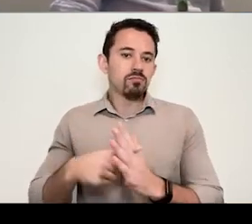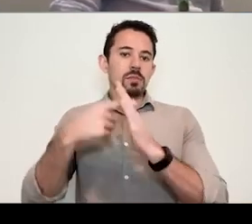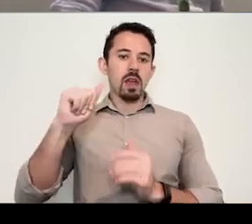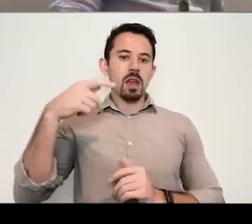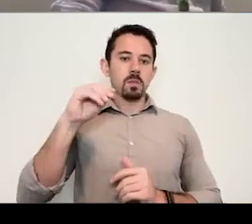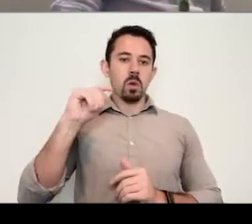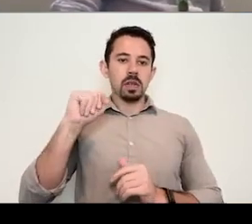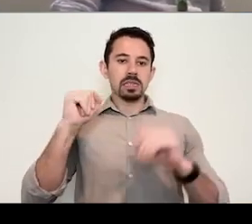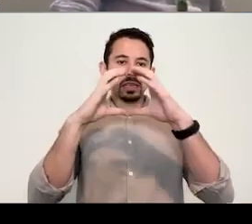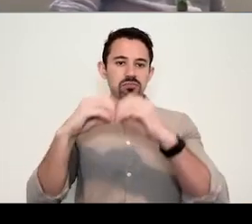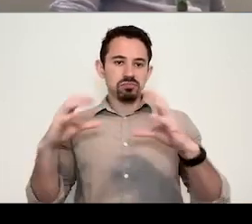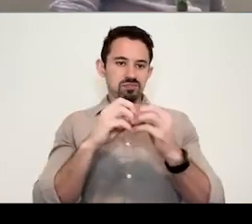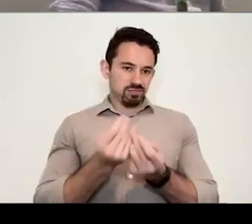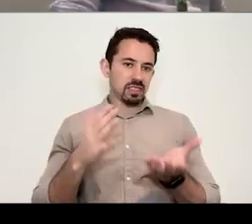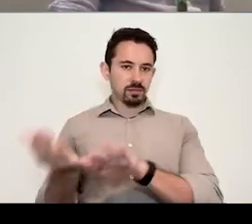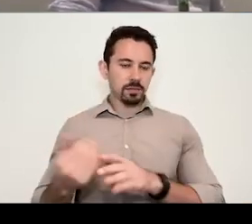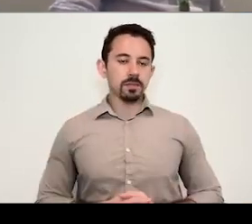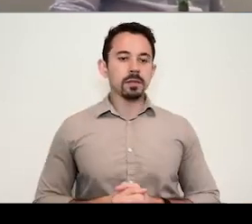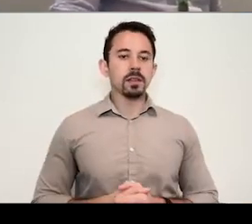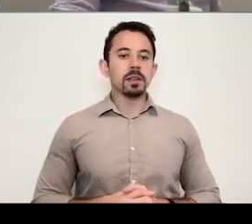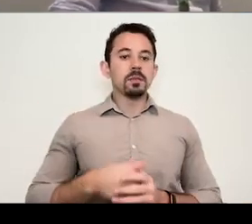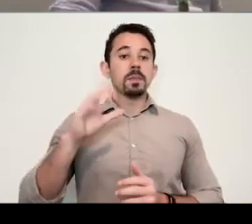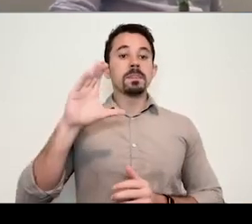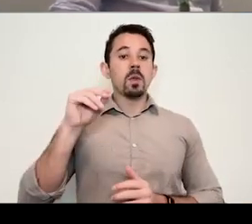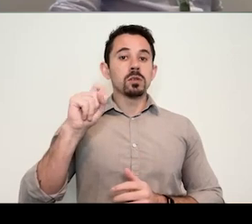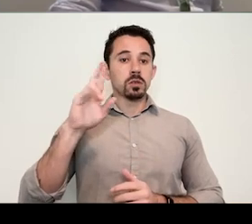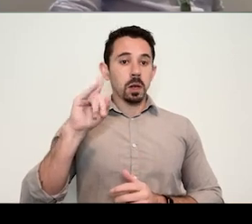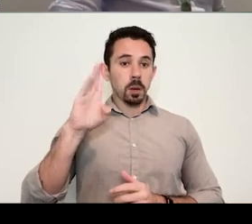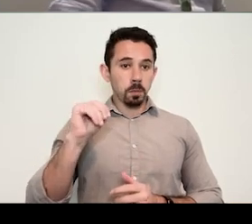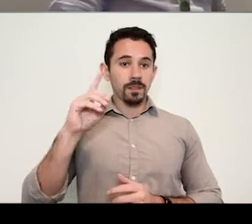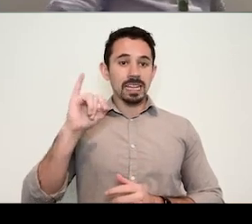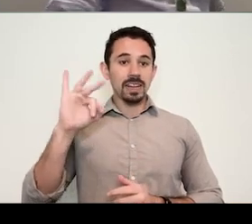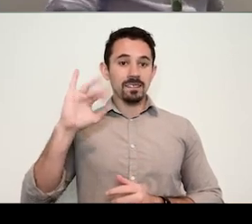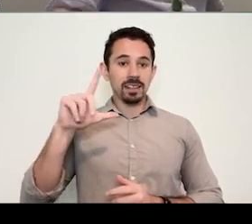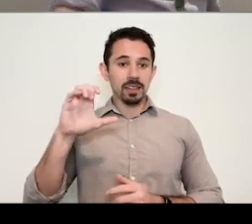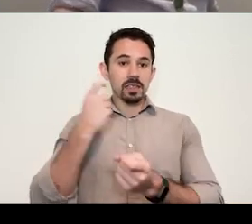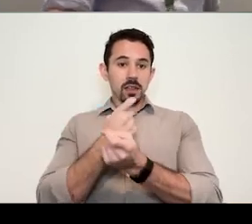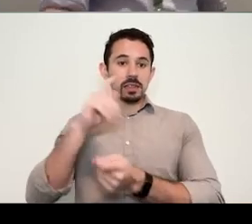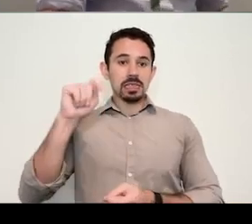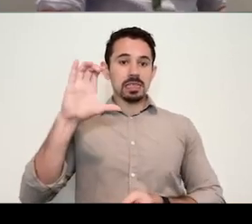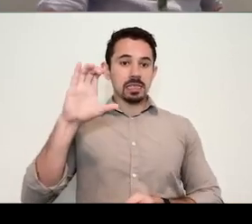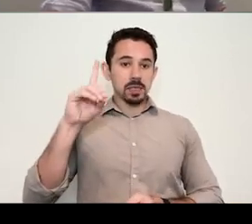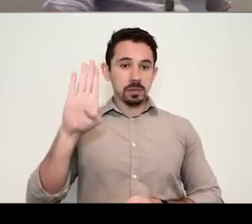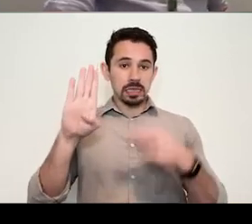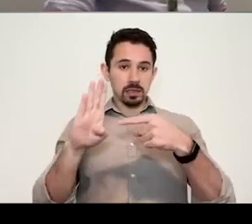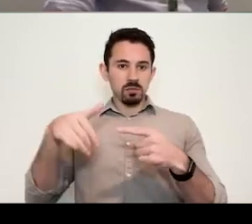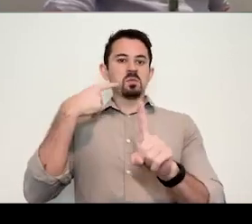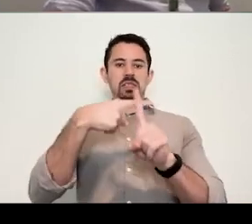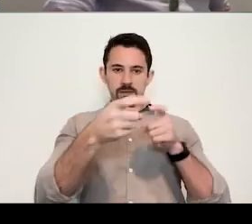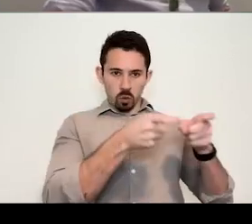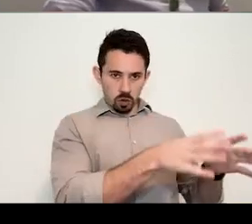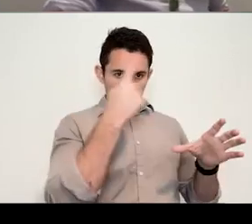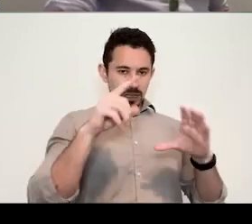toxin, TcdB, served as a positive control for cell rounding, so 54-O was not was not significantly